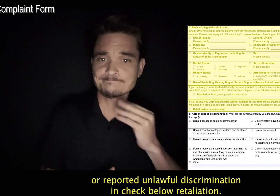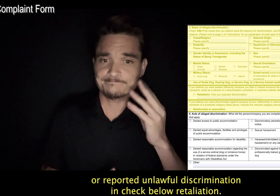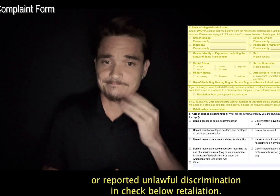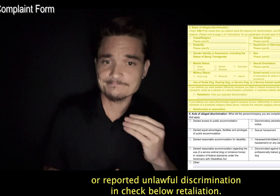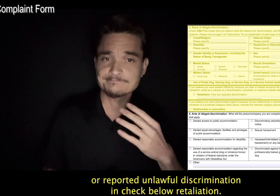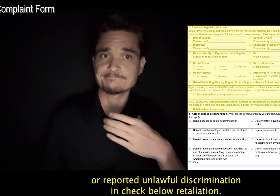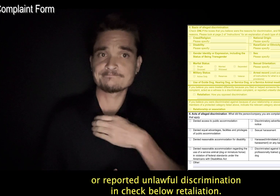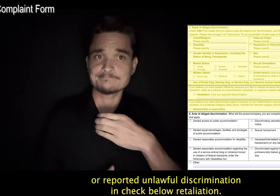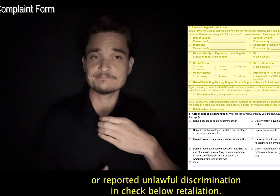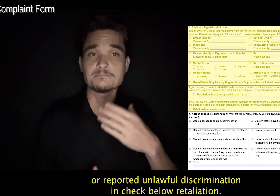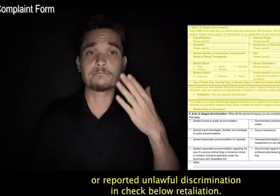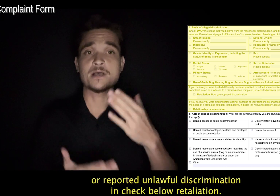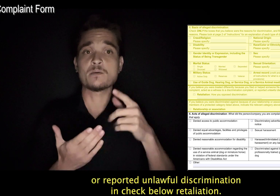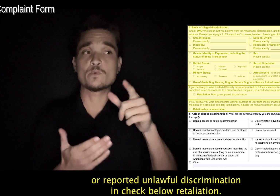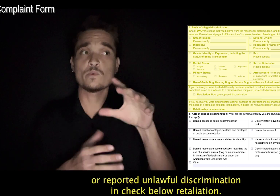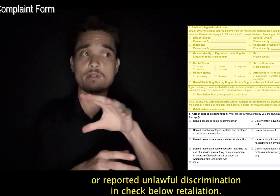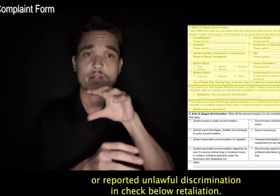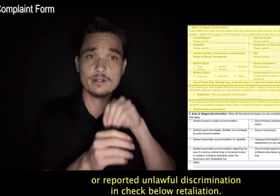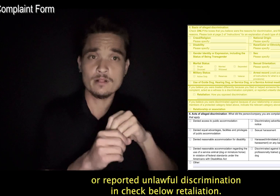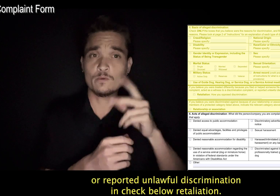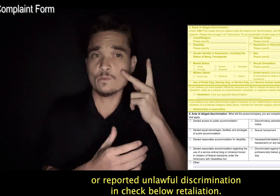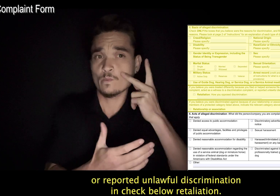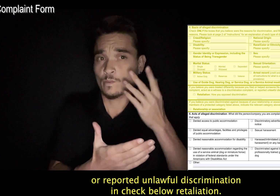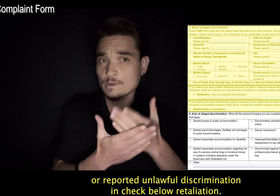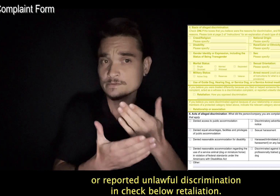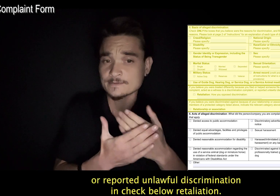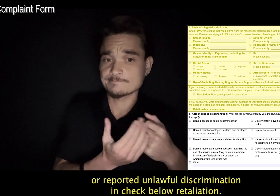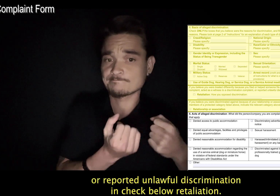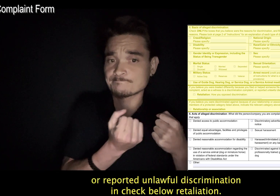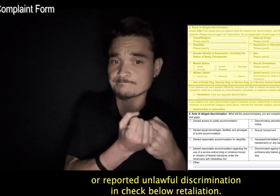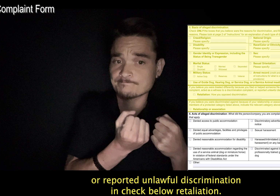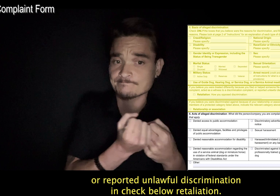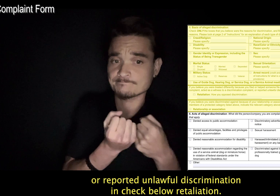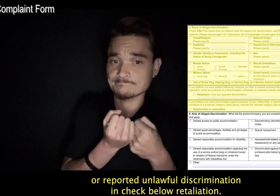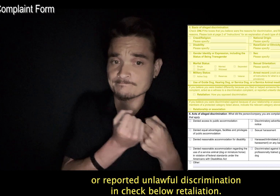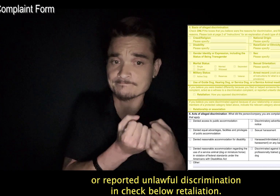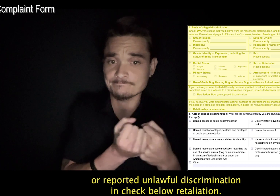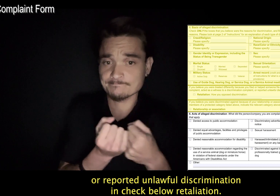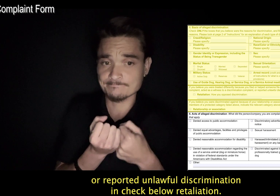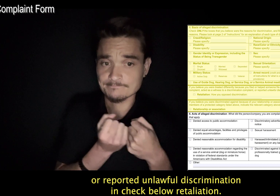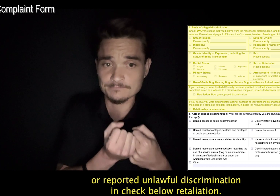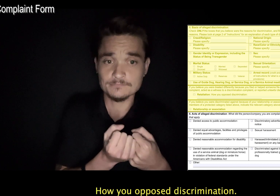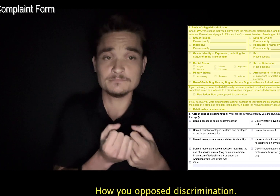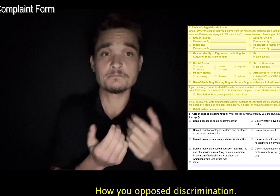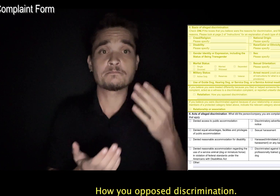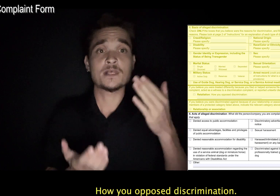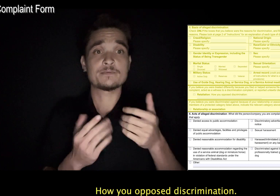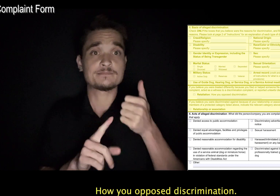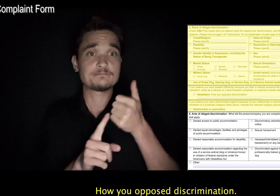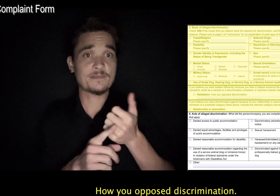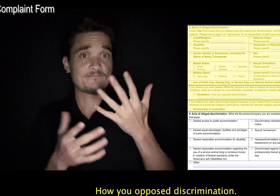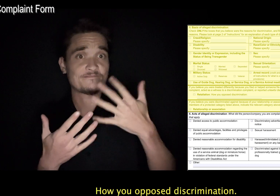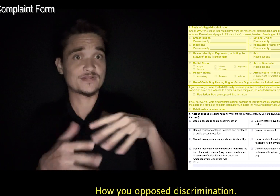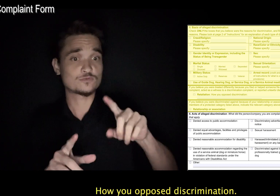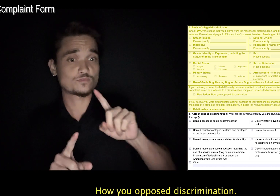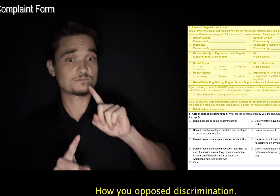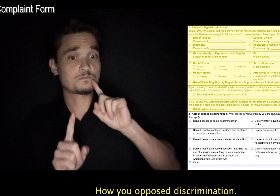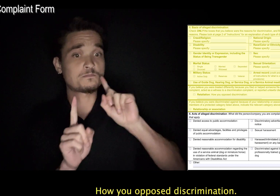or reported unlawful discrimination in check below retaliation. How you opposed discrimination.